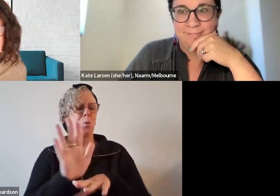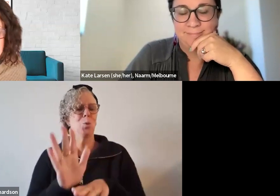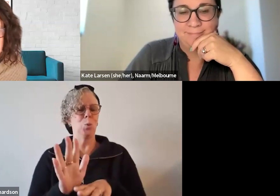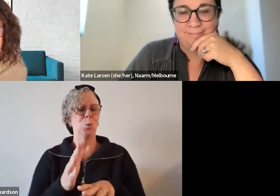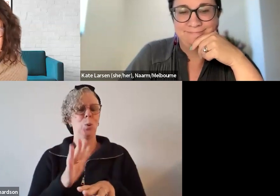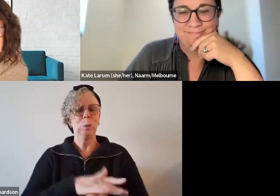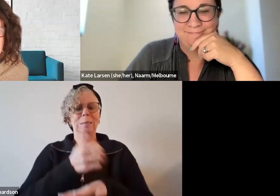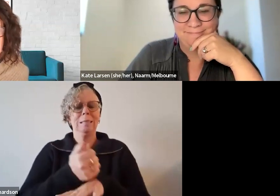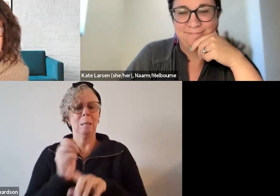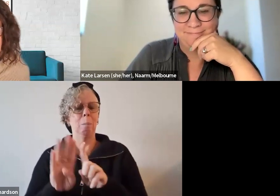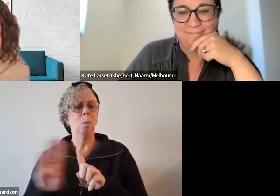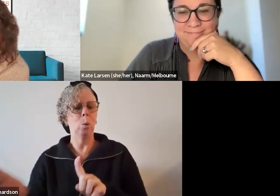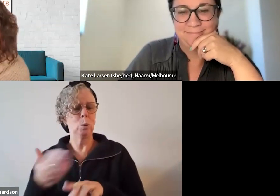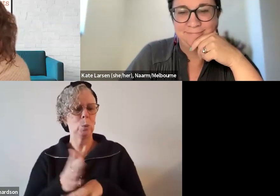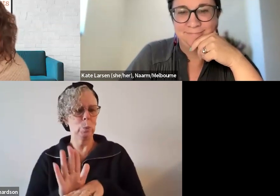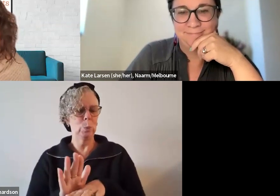them up to fail with systems